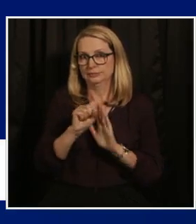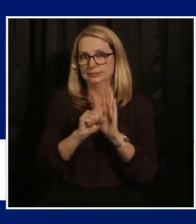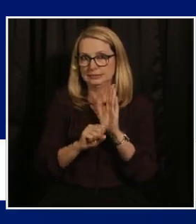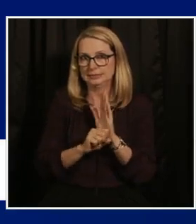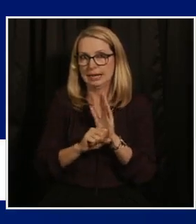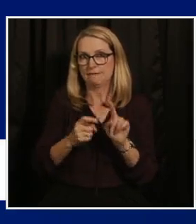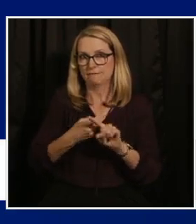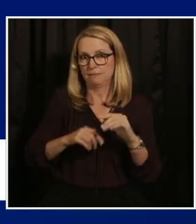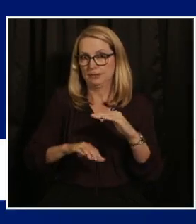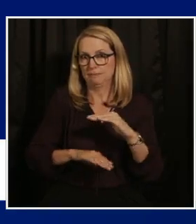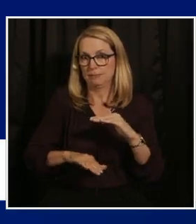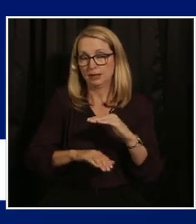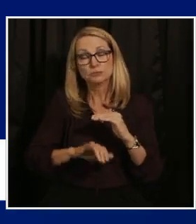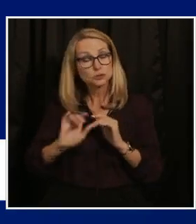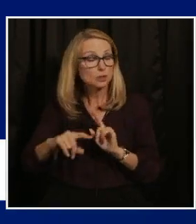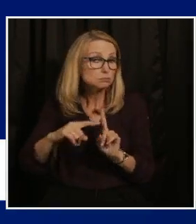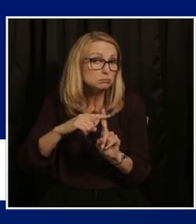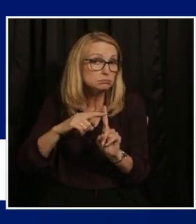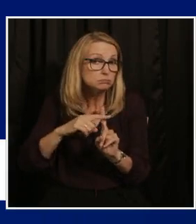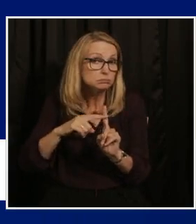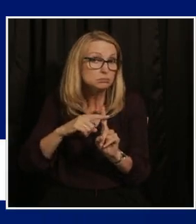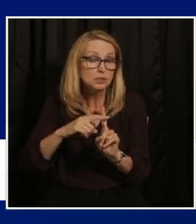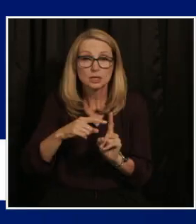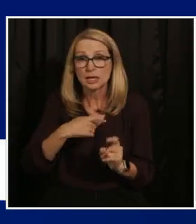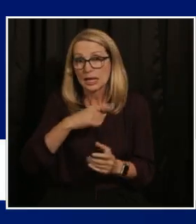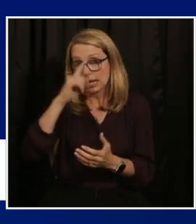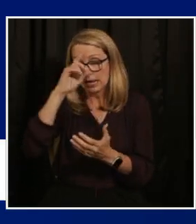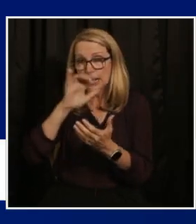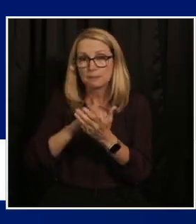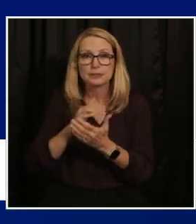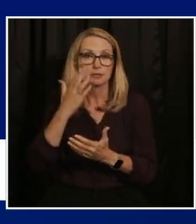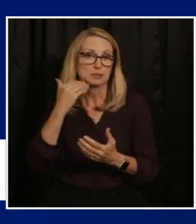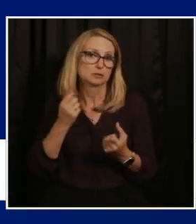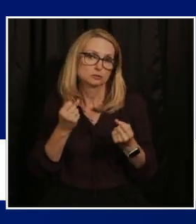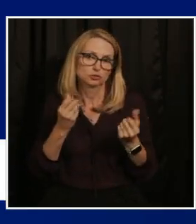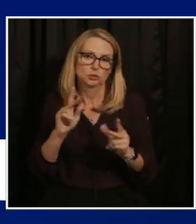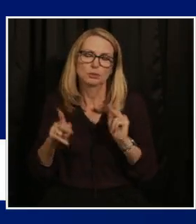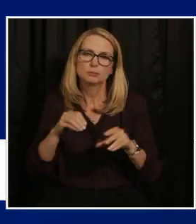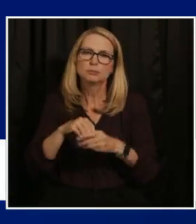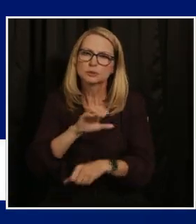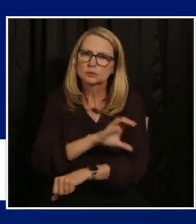and i think that does have to do with the higher vaccination rates that we have here in colorado